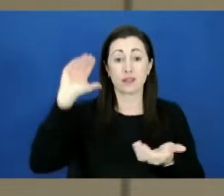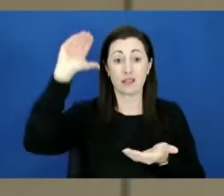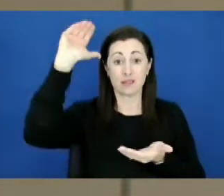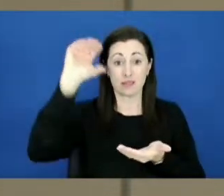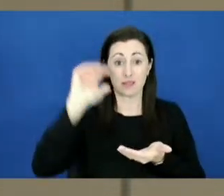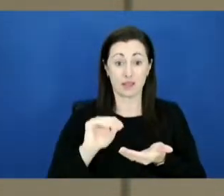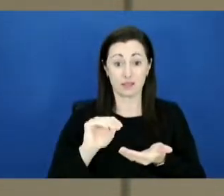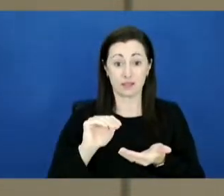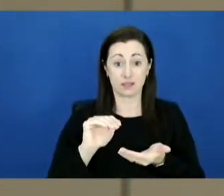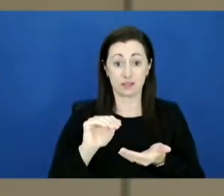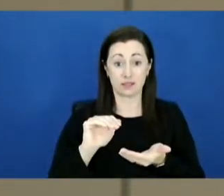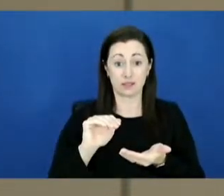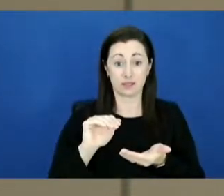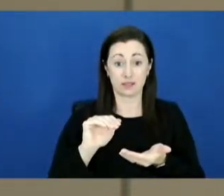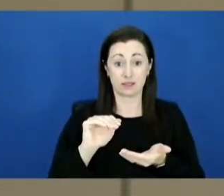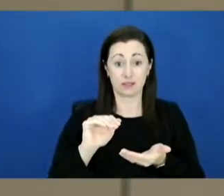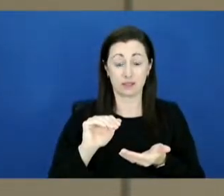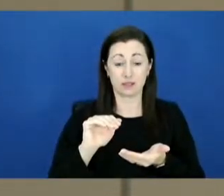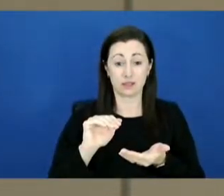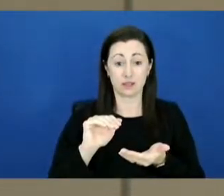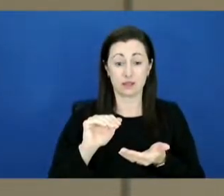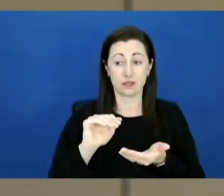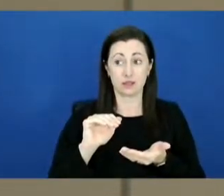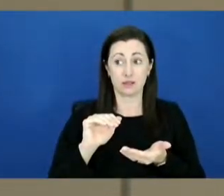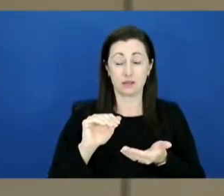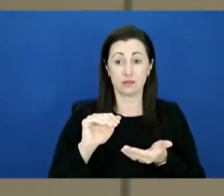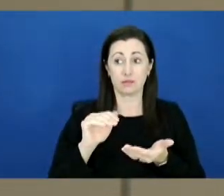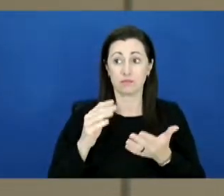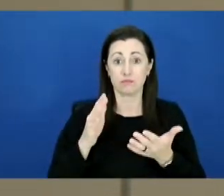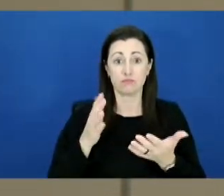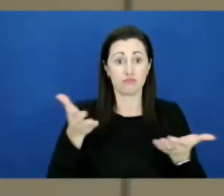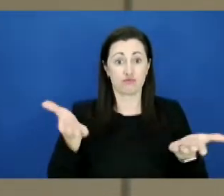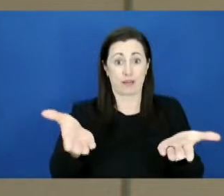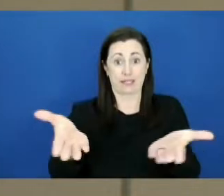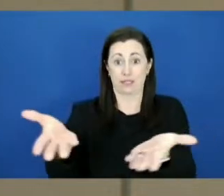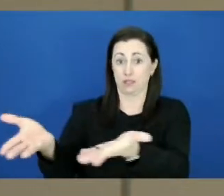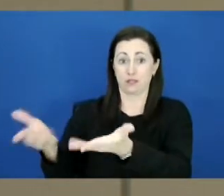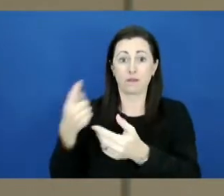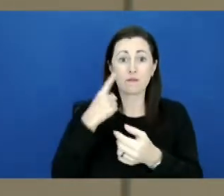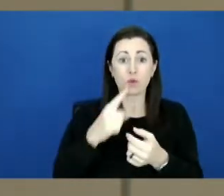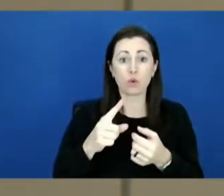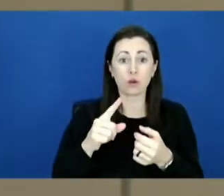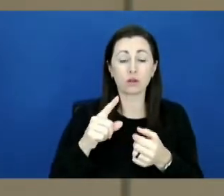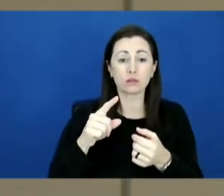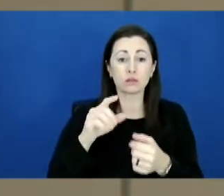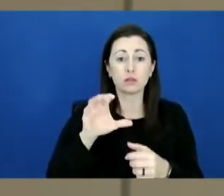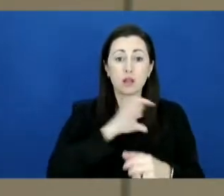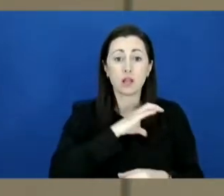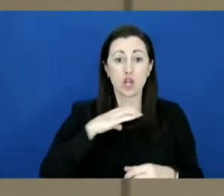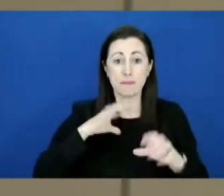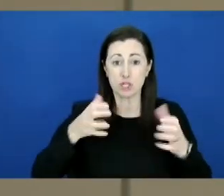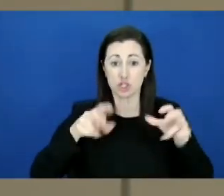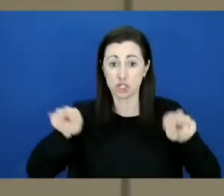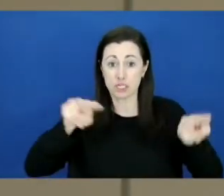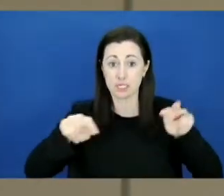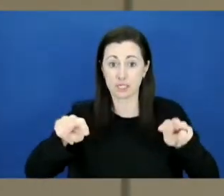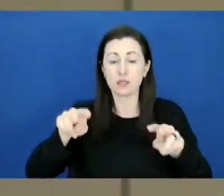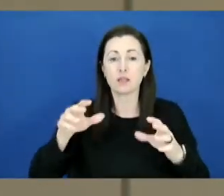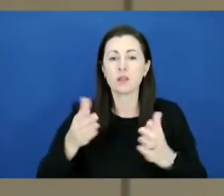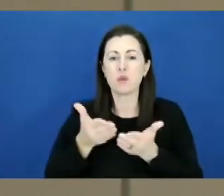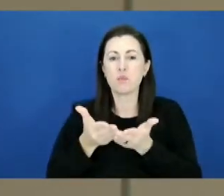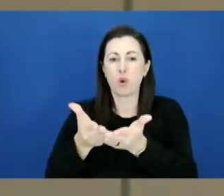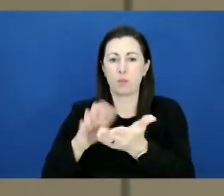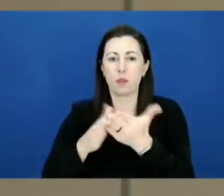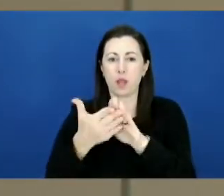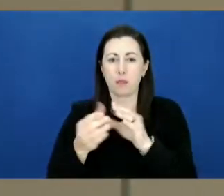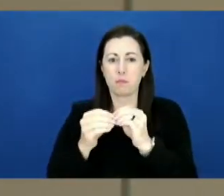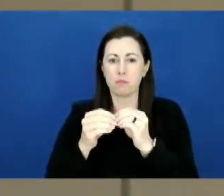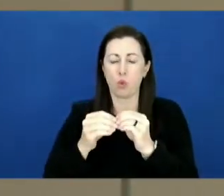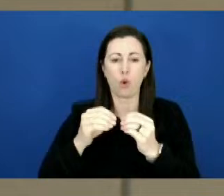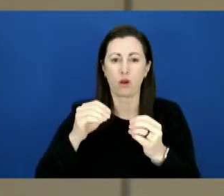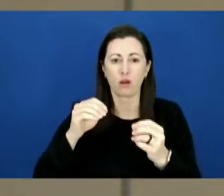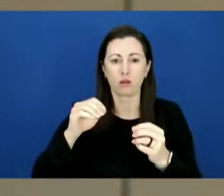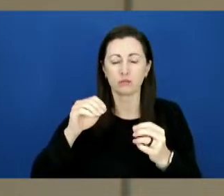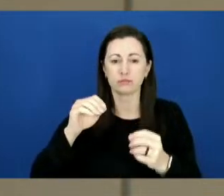SAFETY BECAUSE THE LESS -- THE